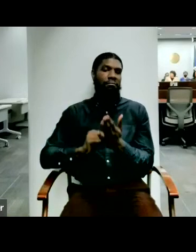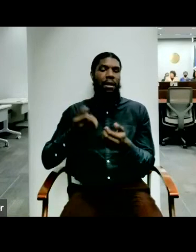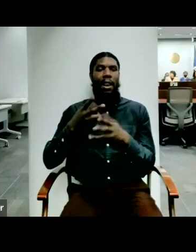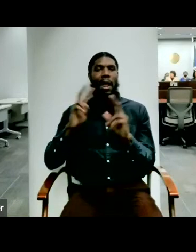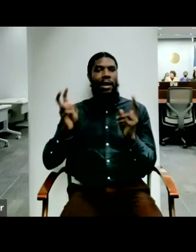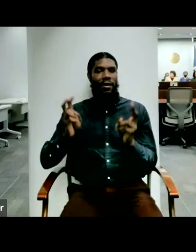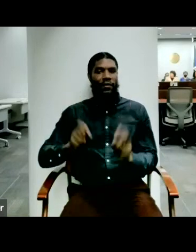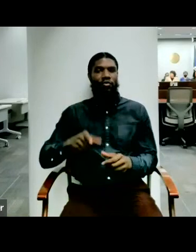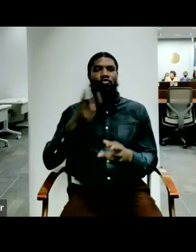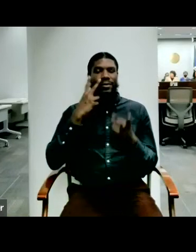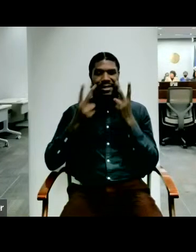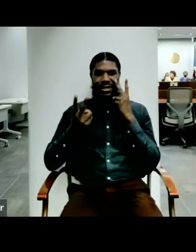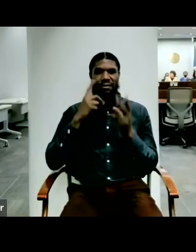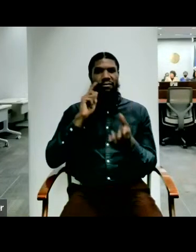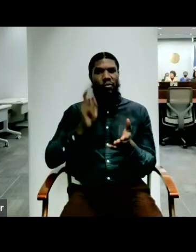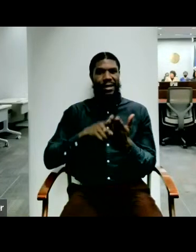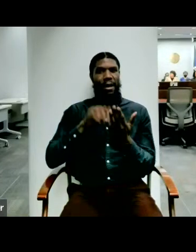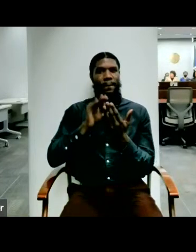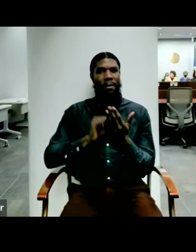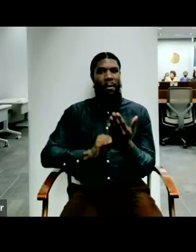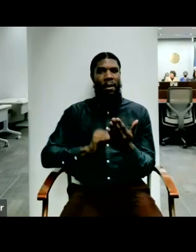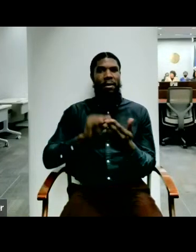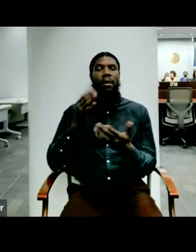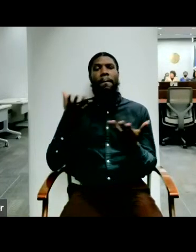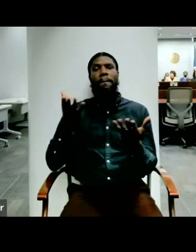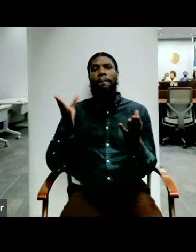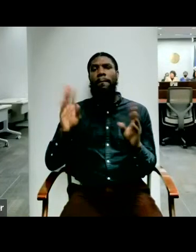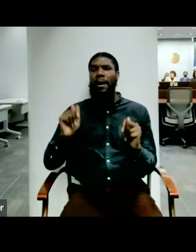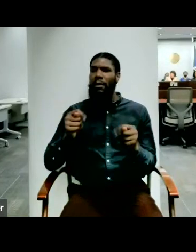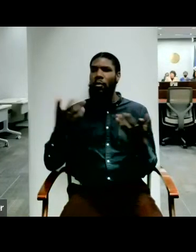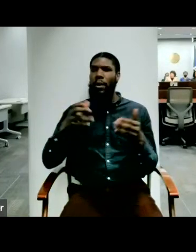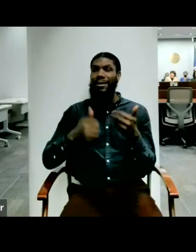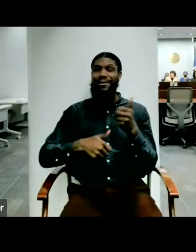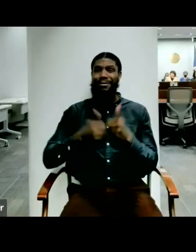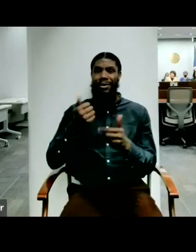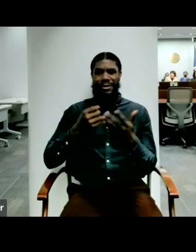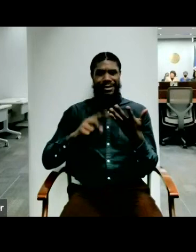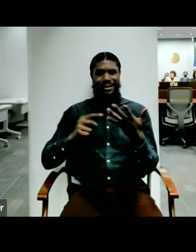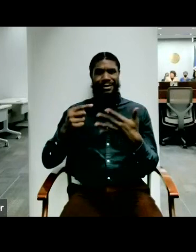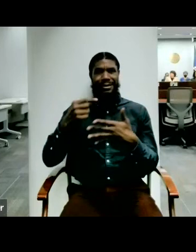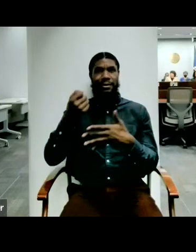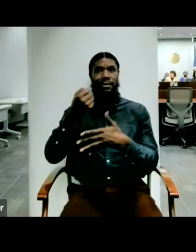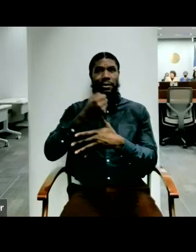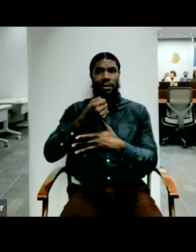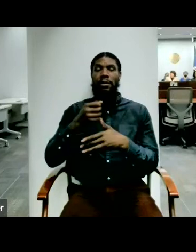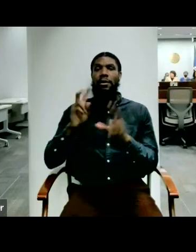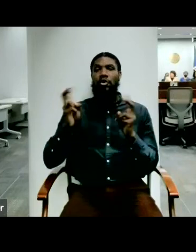that you are seeing, but what would be the most important issue right now from um our enforcement,